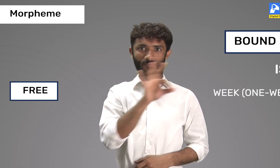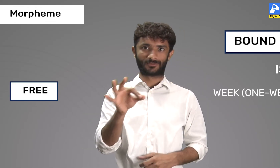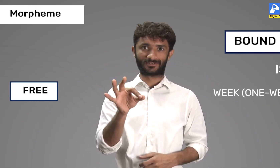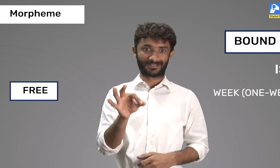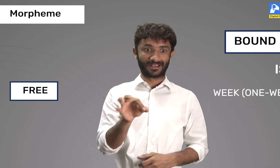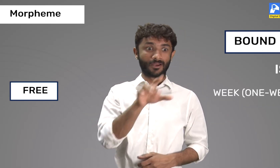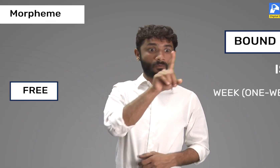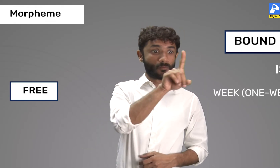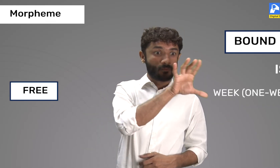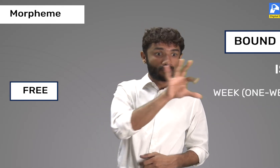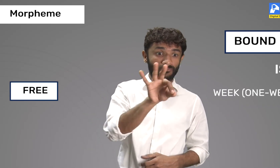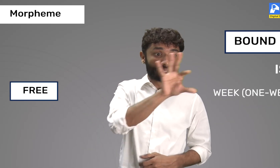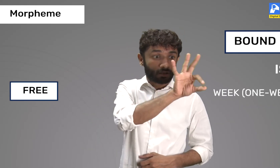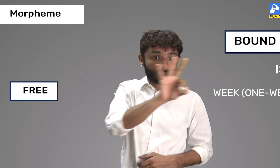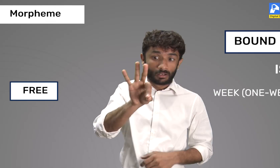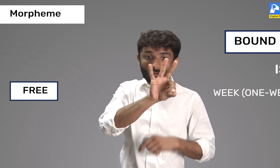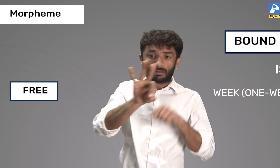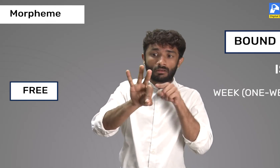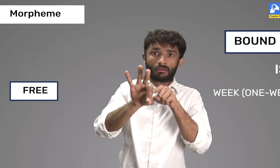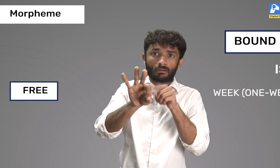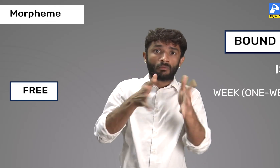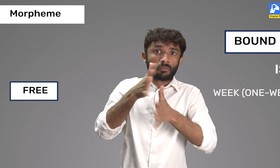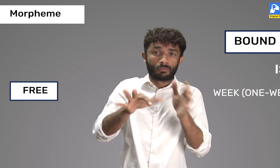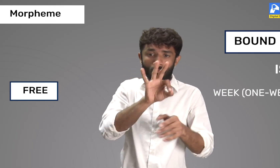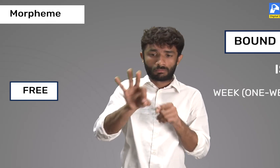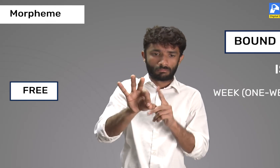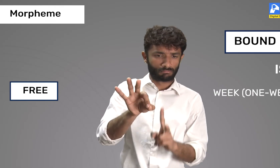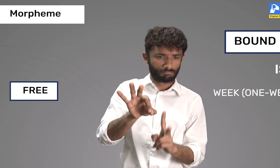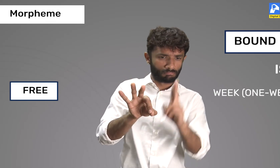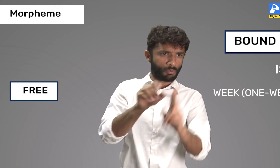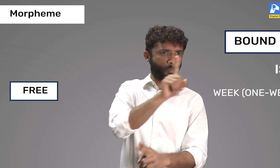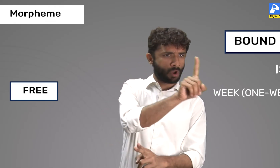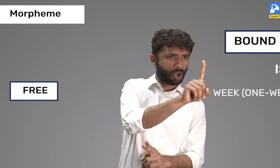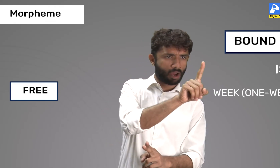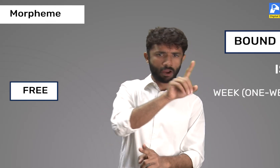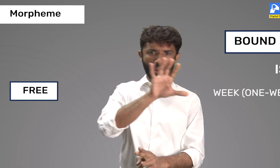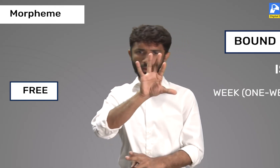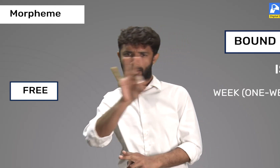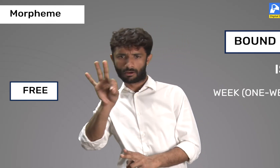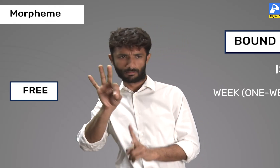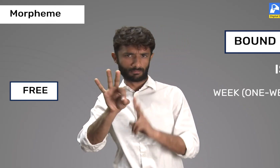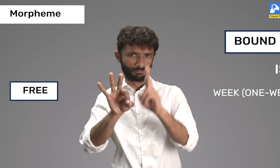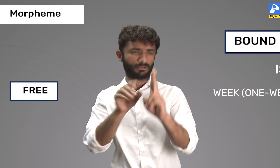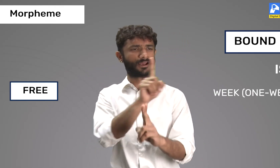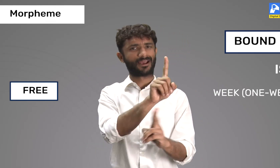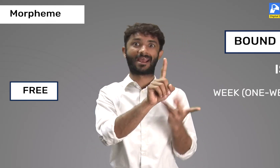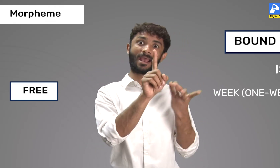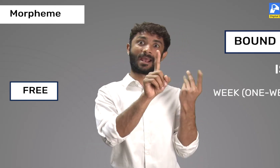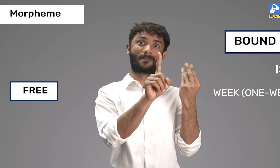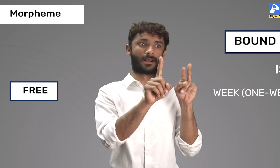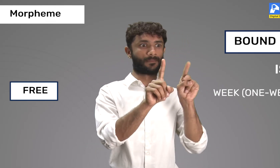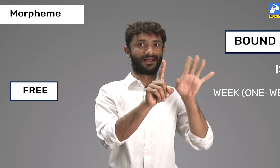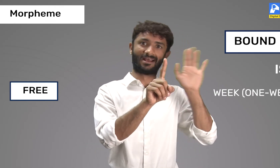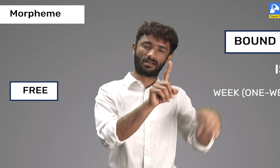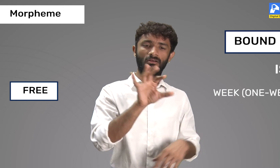has meaning when we break down the sign "ONE" has meaning as it is a number,